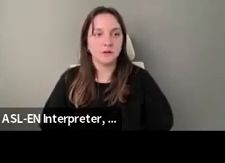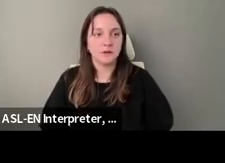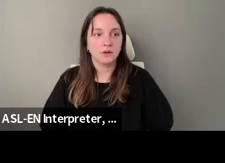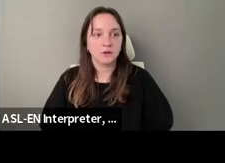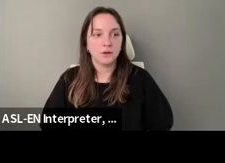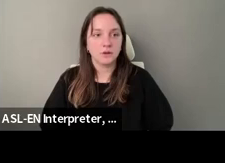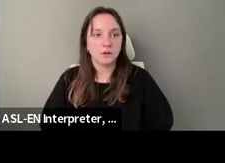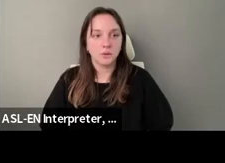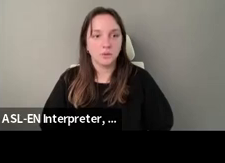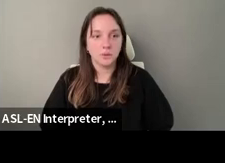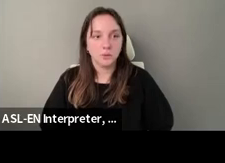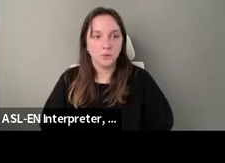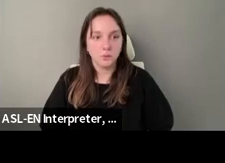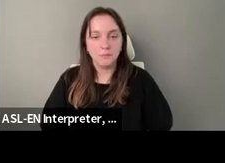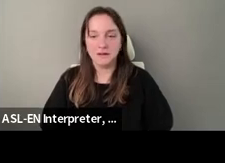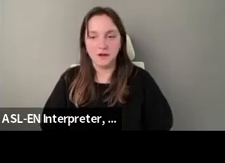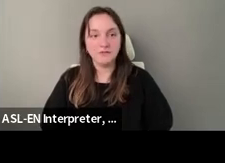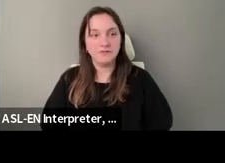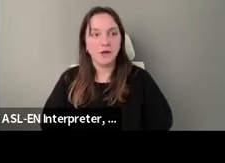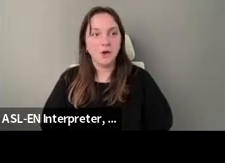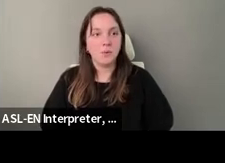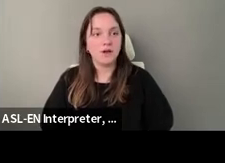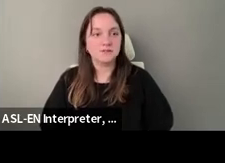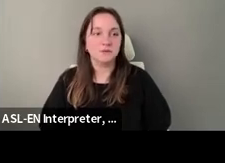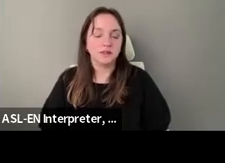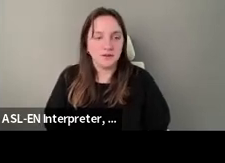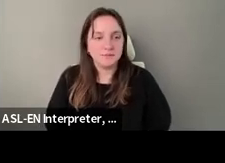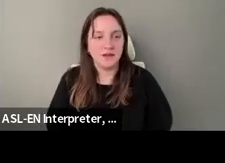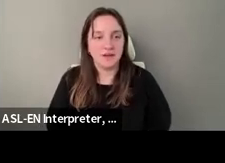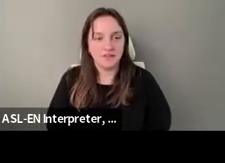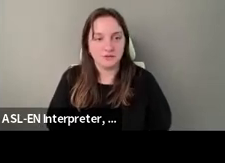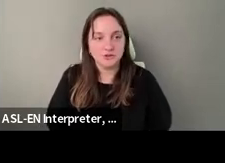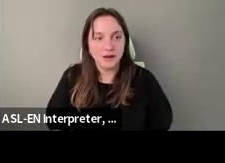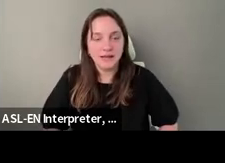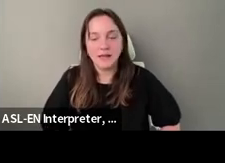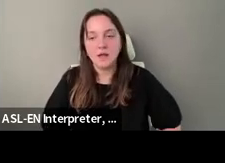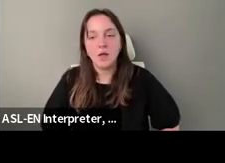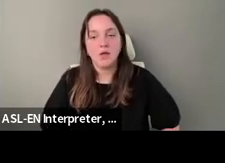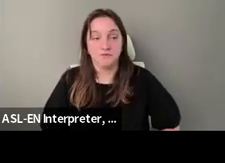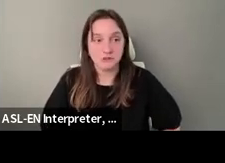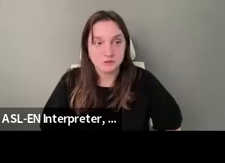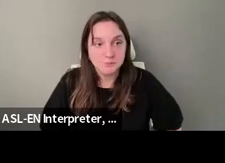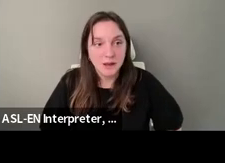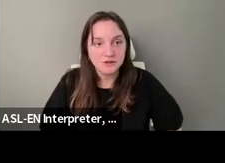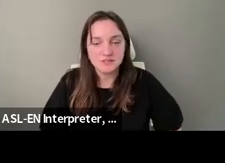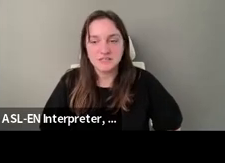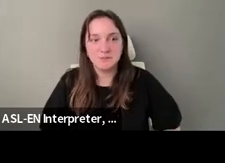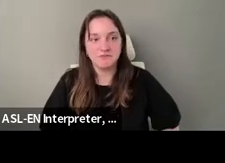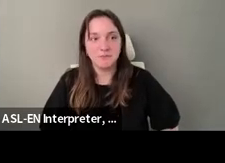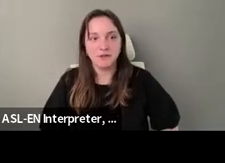be enough. We also need them to have ethical training. First responders need to be familiar. Resettlement agencies immediate